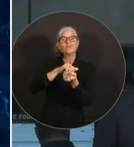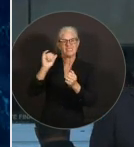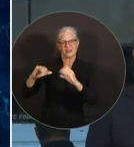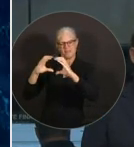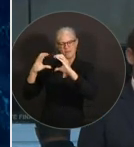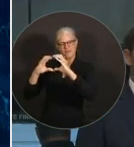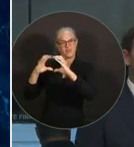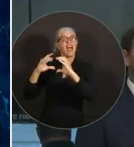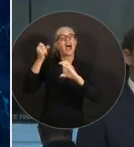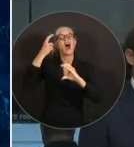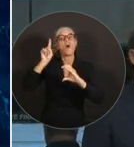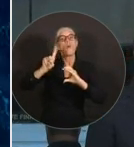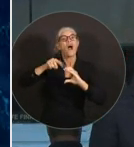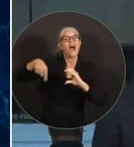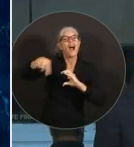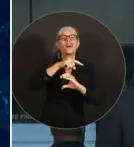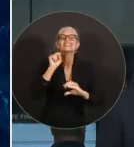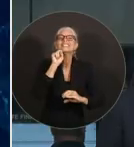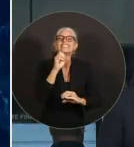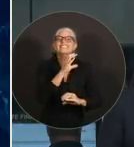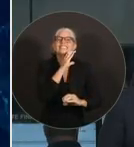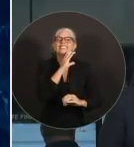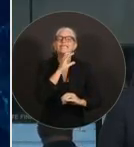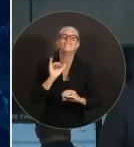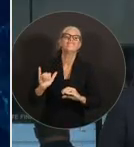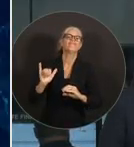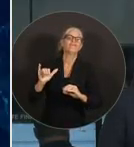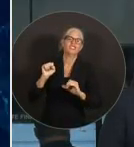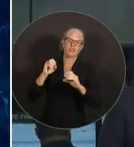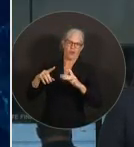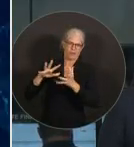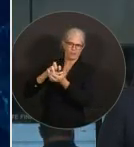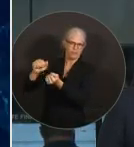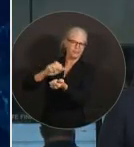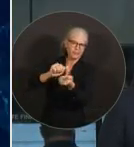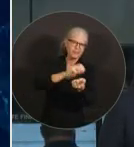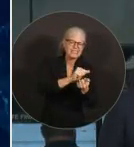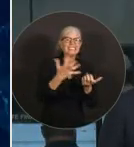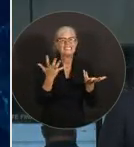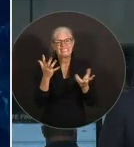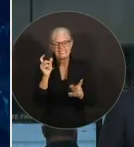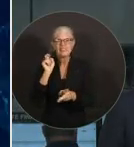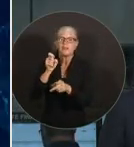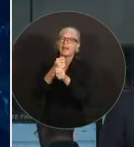DESTROYED. MOST OF THE MOBILE HOMES IN SENIOR COMMUNITIES. SO WE'RE TRYING TO GET INTO OF FLORIDA'S MOST VULNERABLE TO